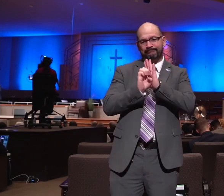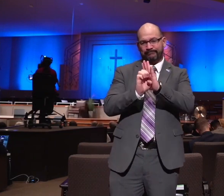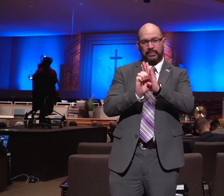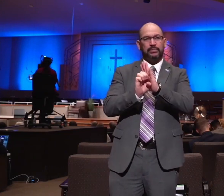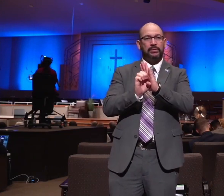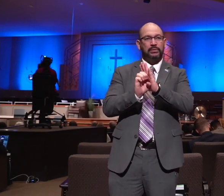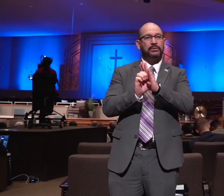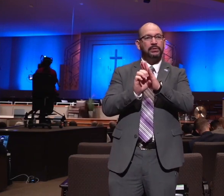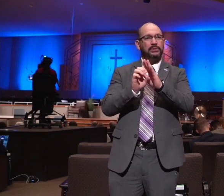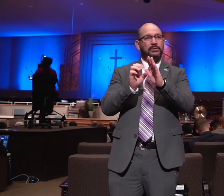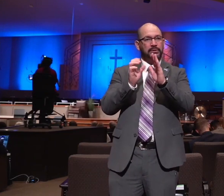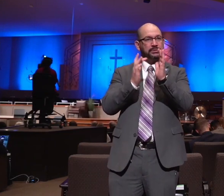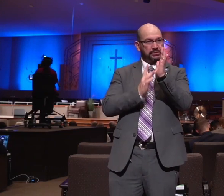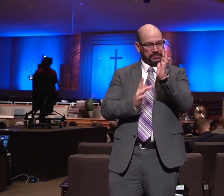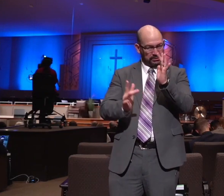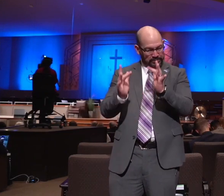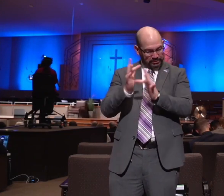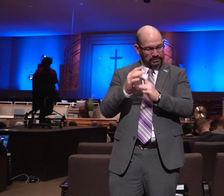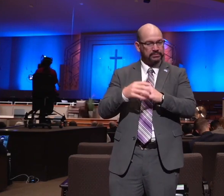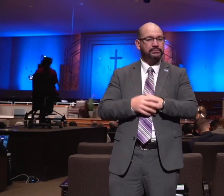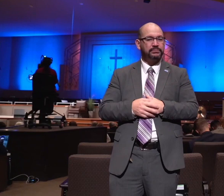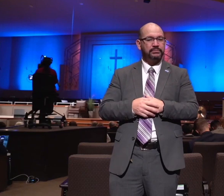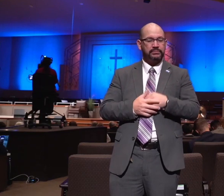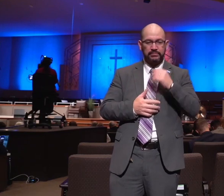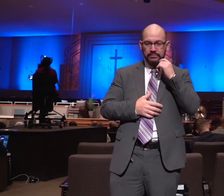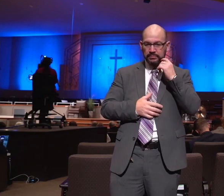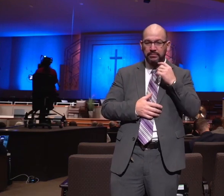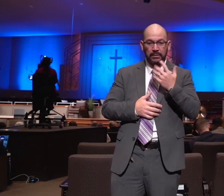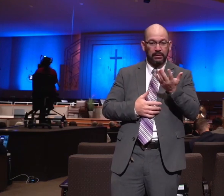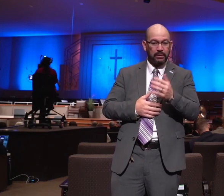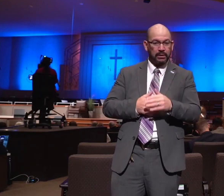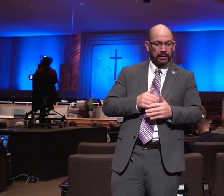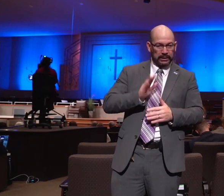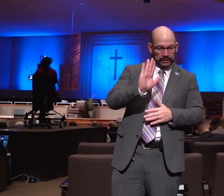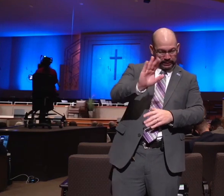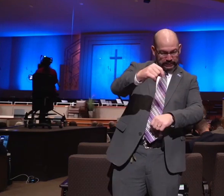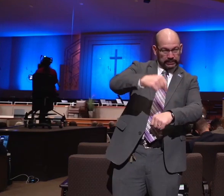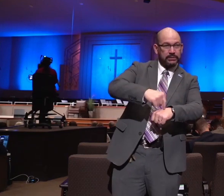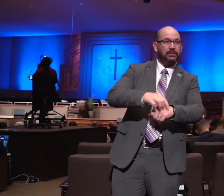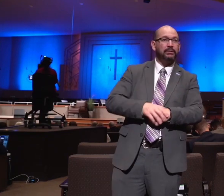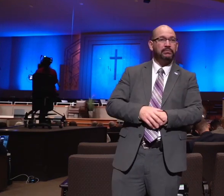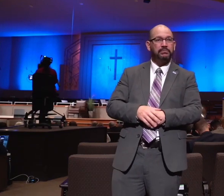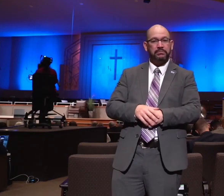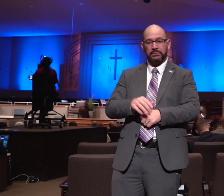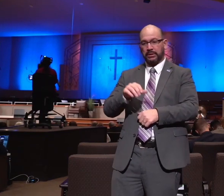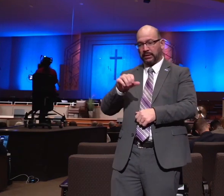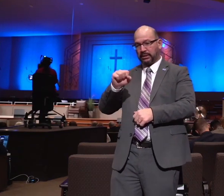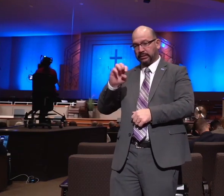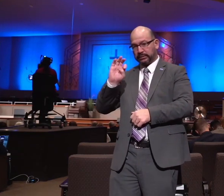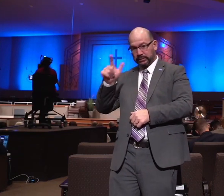at this time in his life David has been anointed